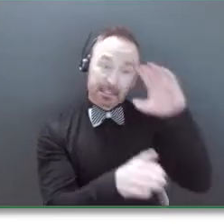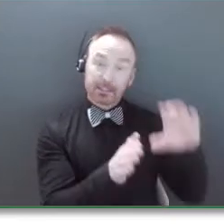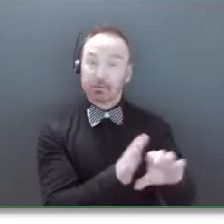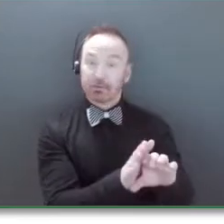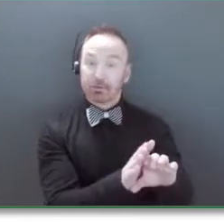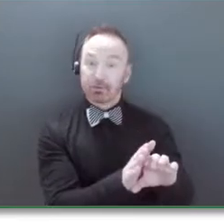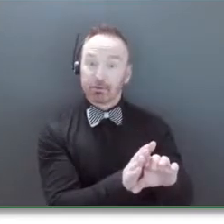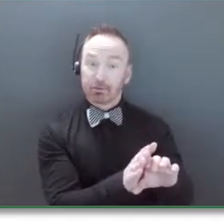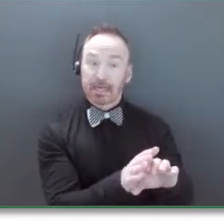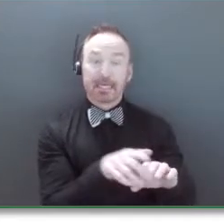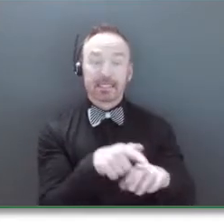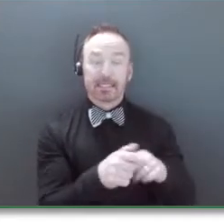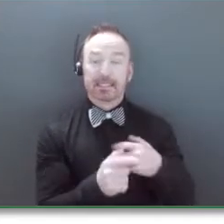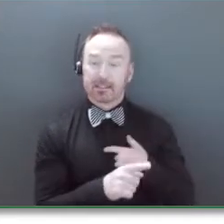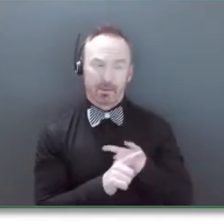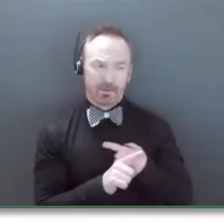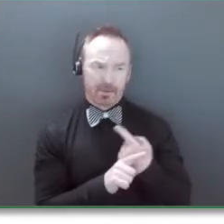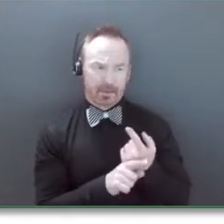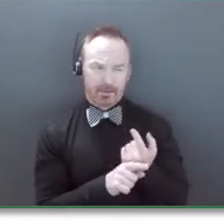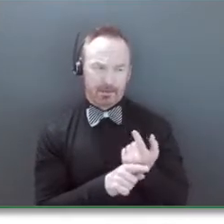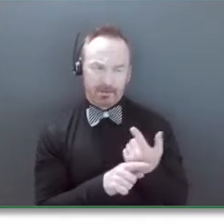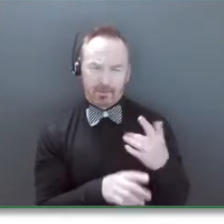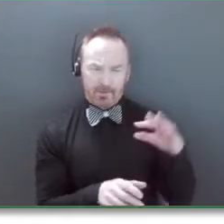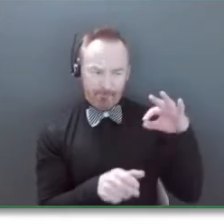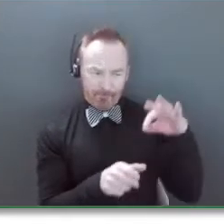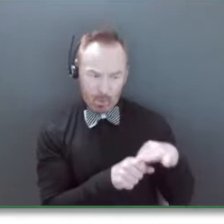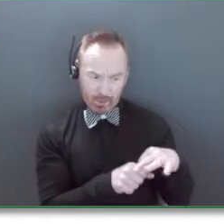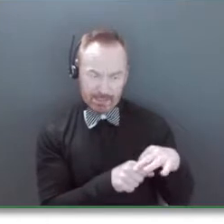elected Mayor of Vancouver. One of his first official duties was to travel to